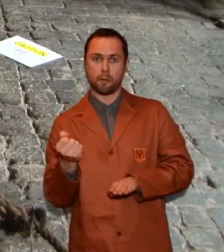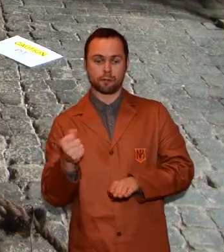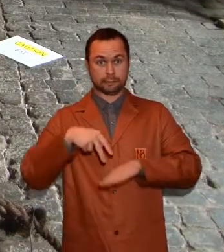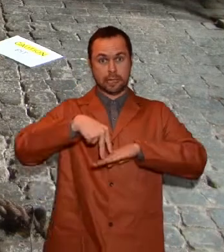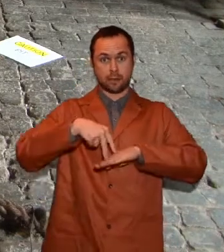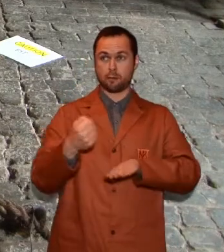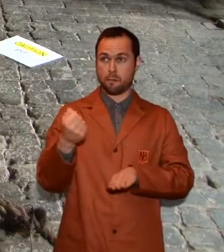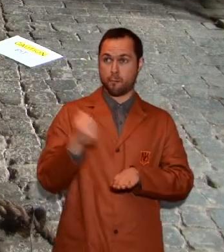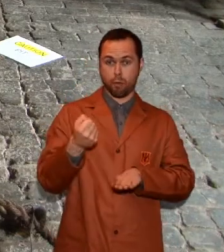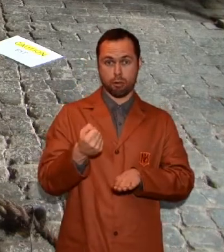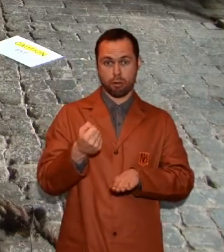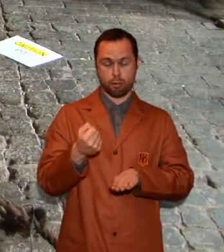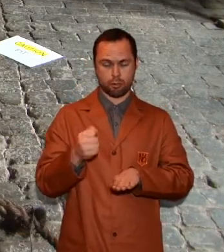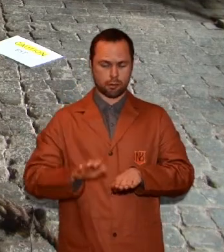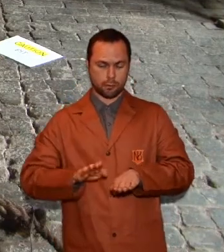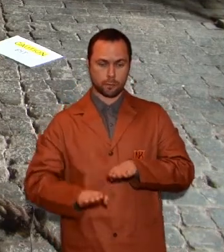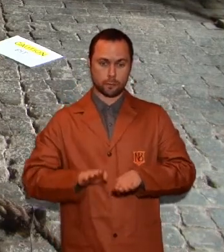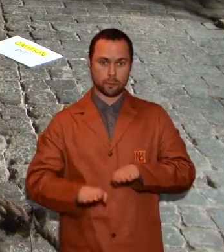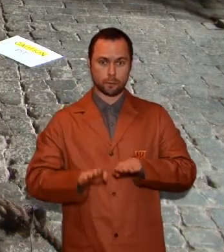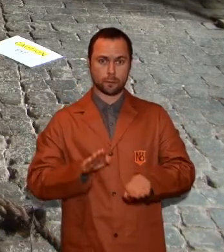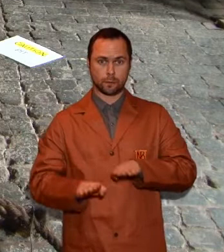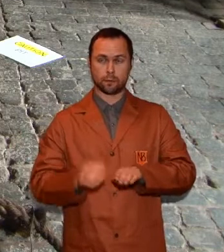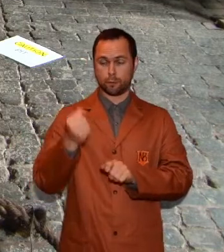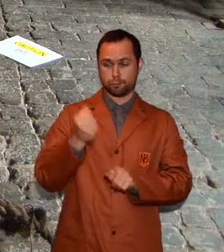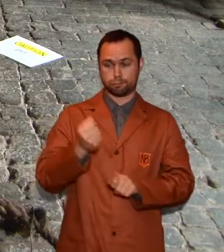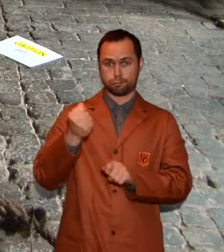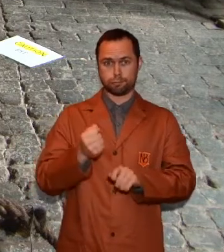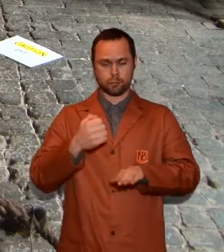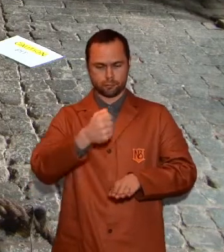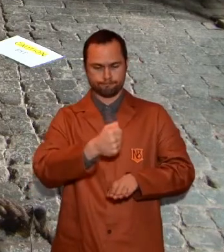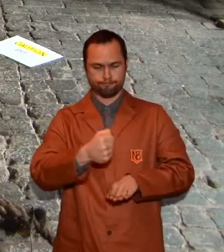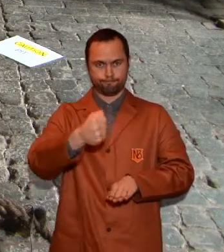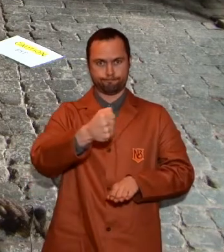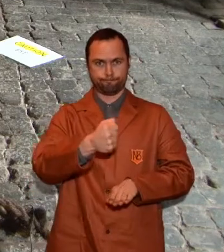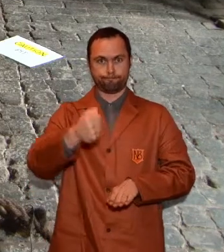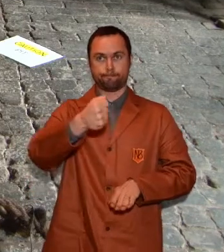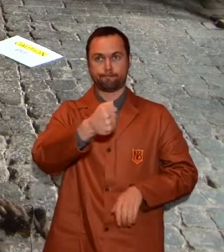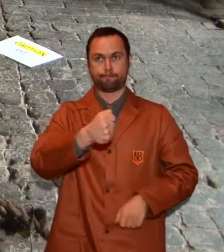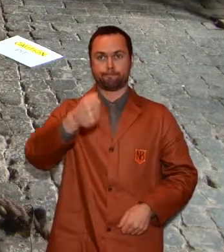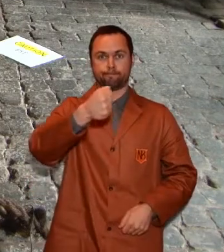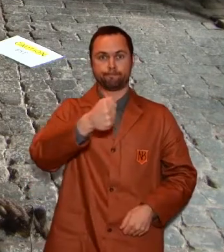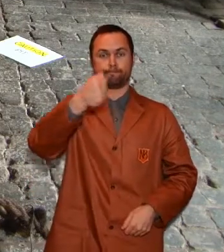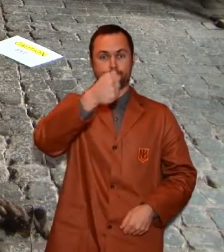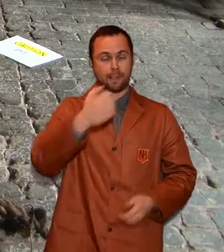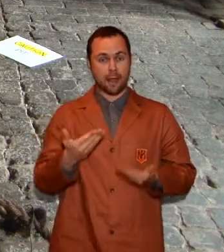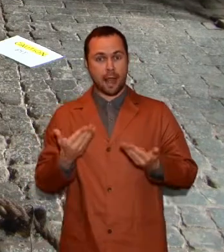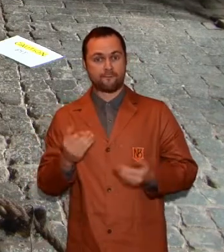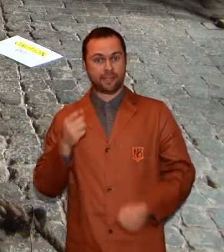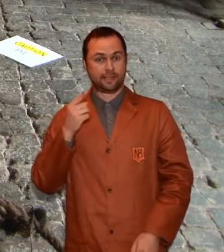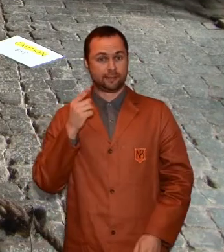What it will do is it will create some friction between the rope and the rotating shaft. And what that will do is it will help lift this heavy weight.